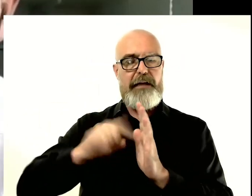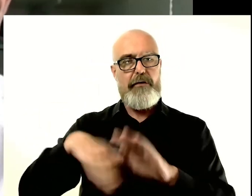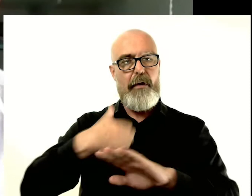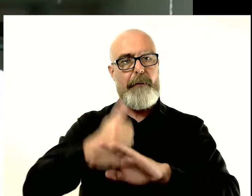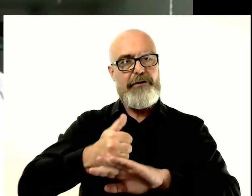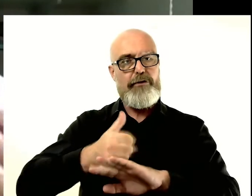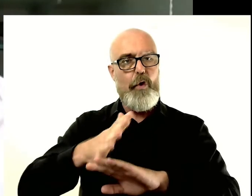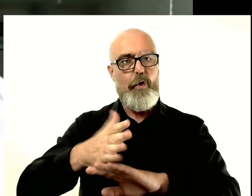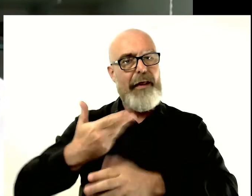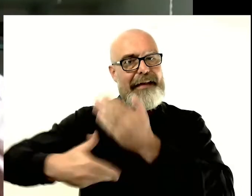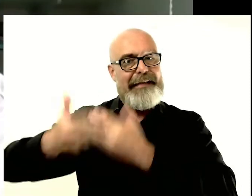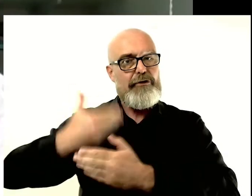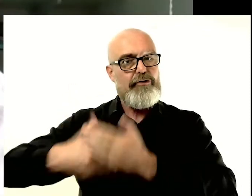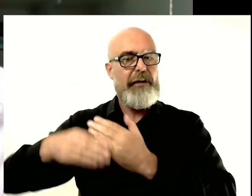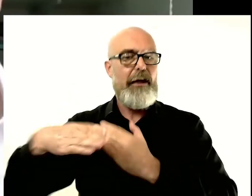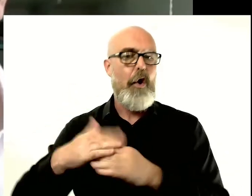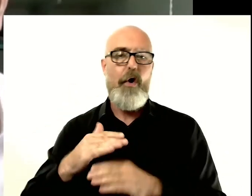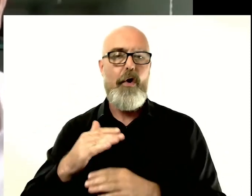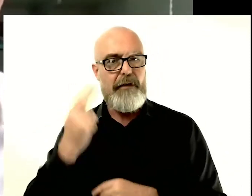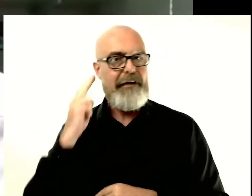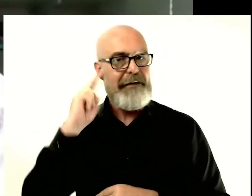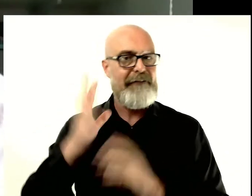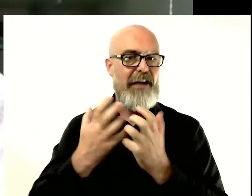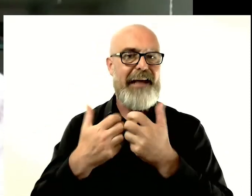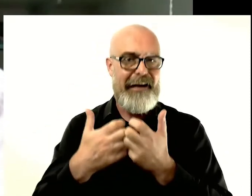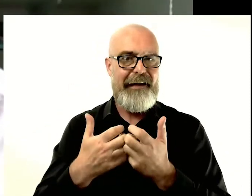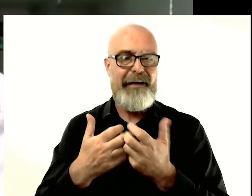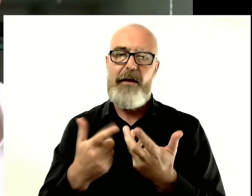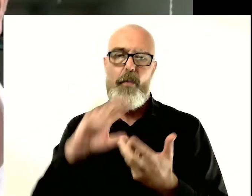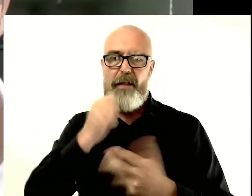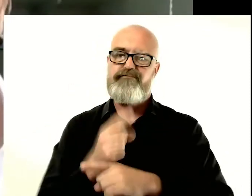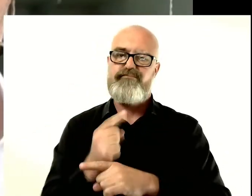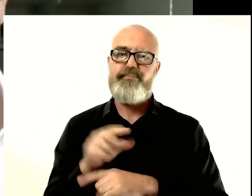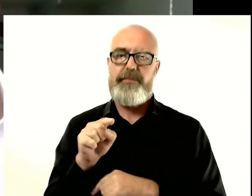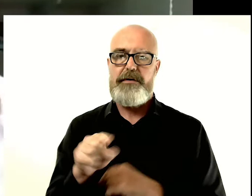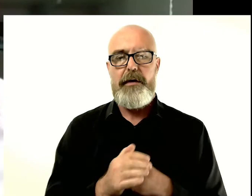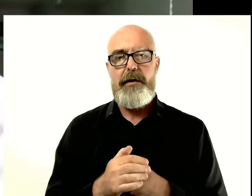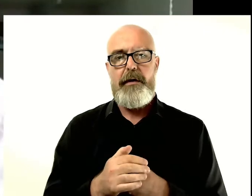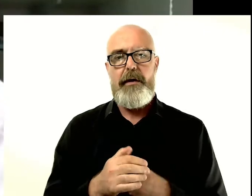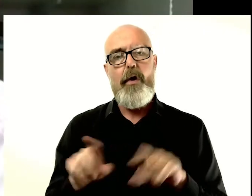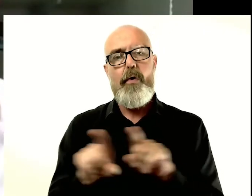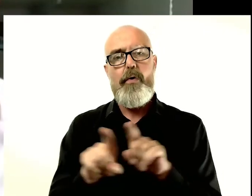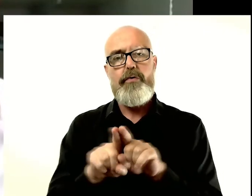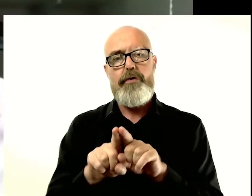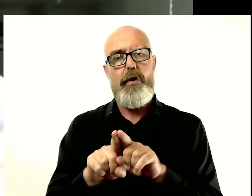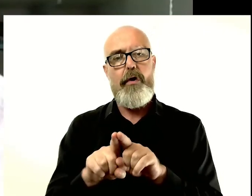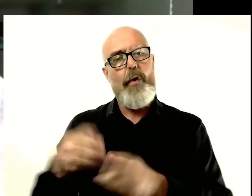history of hearing loss technologies and she's going to talk about that and she's also